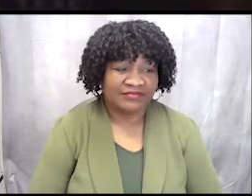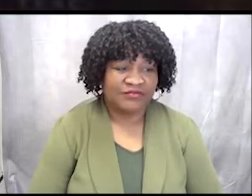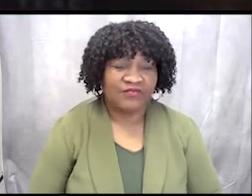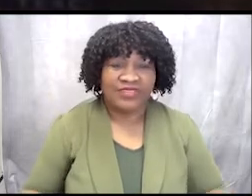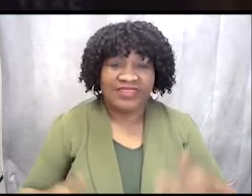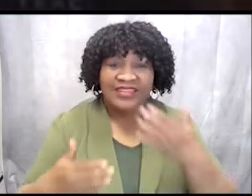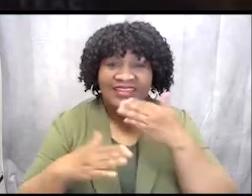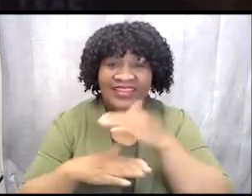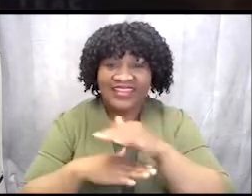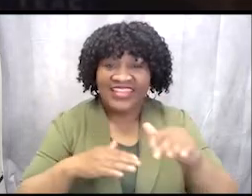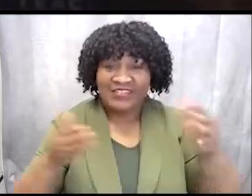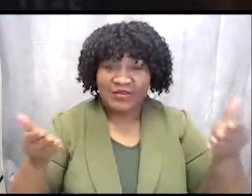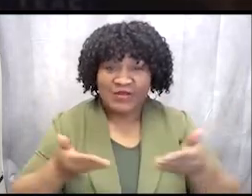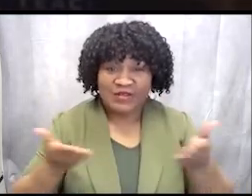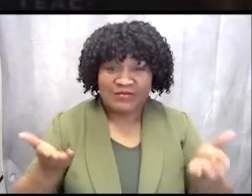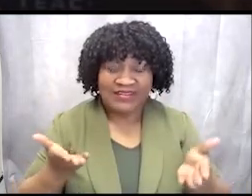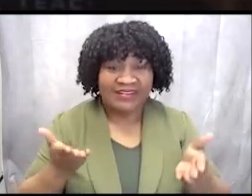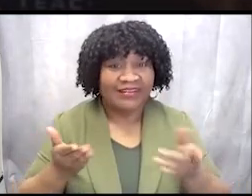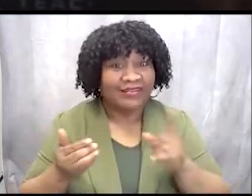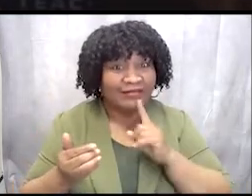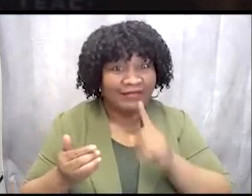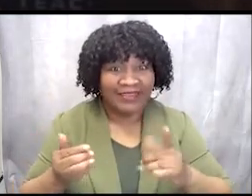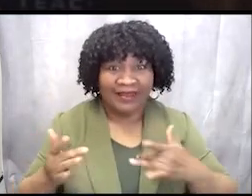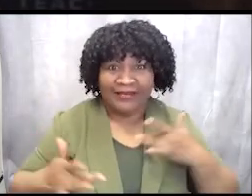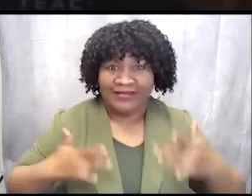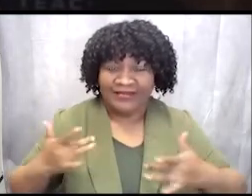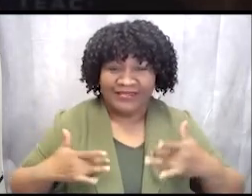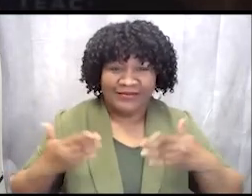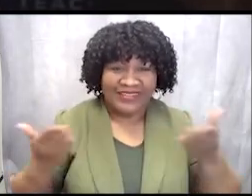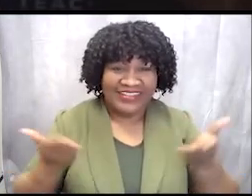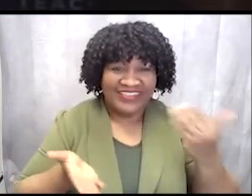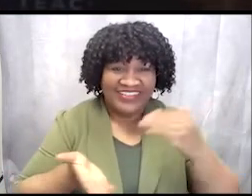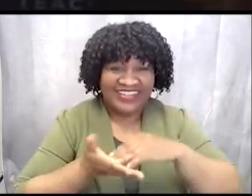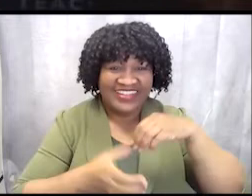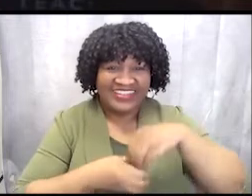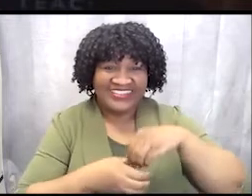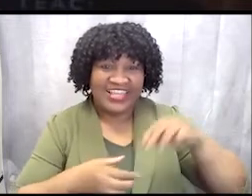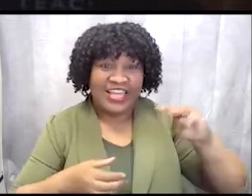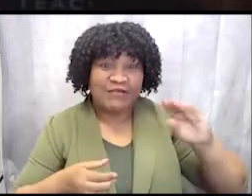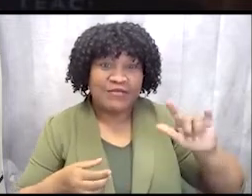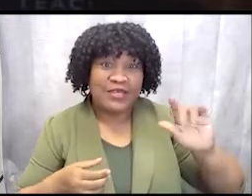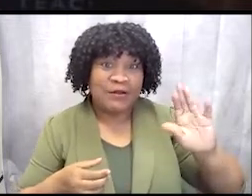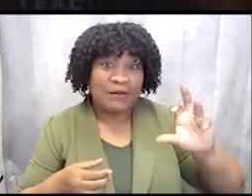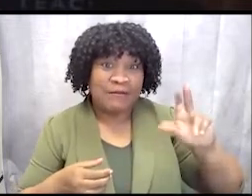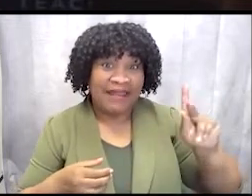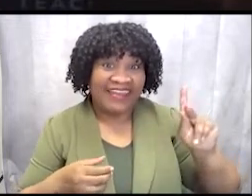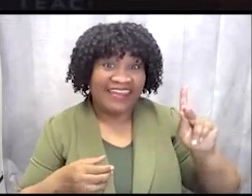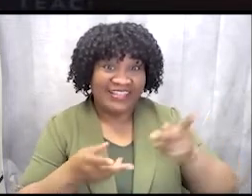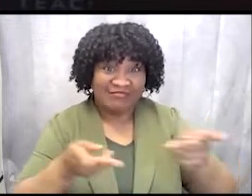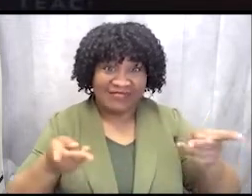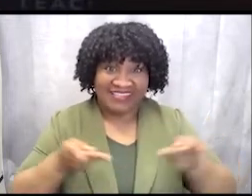Good evening and welcome. You don't know how pleased I am to be back in Milbank in an actual in-person event.